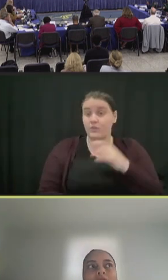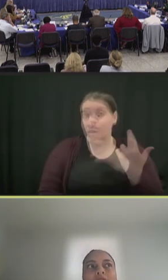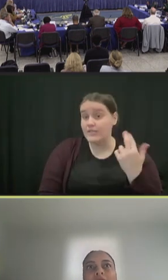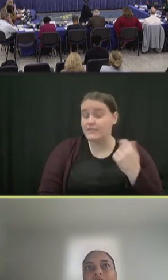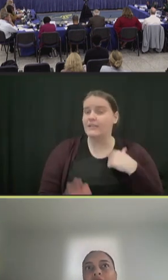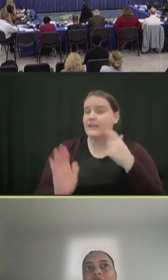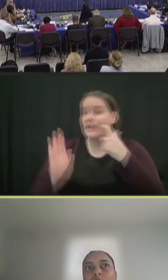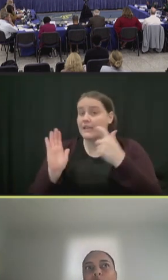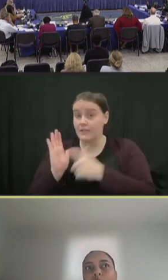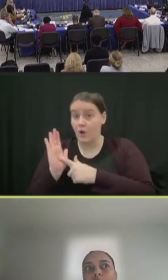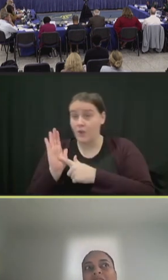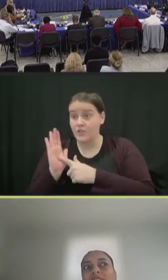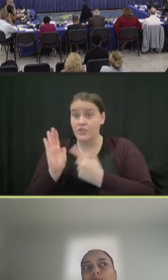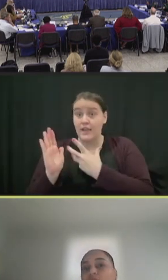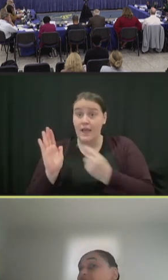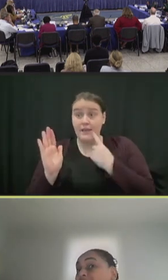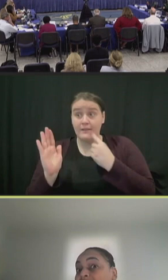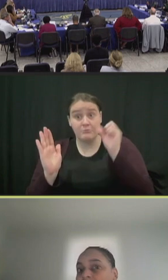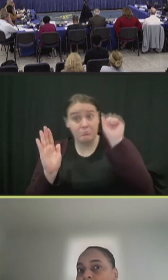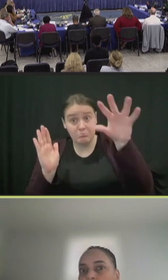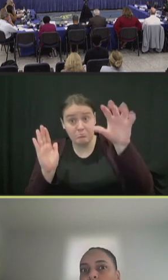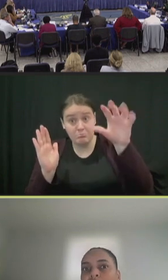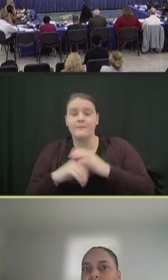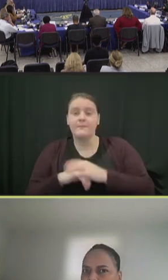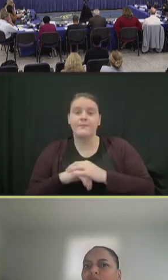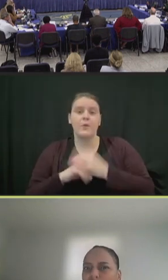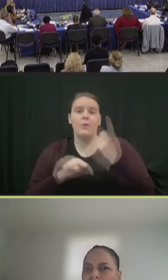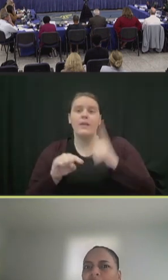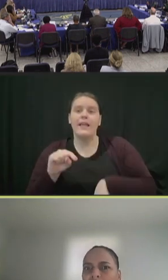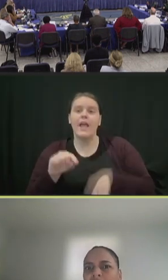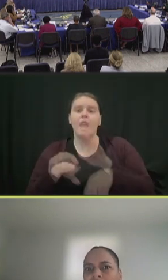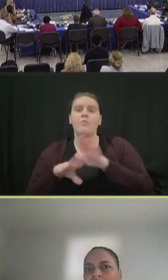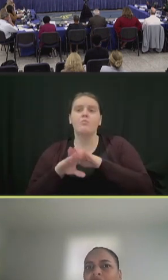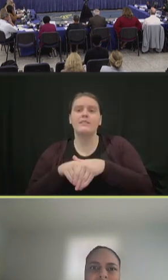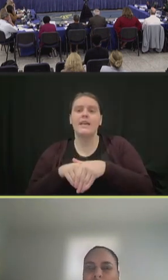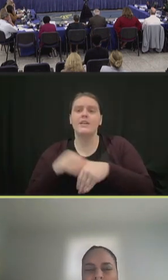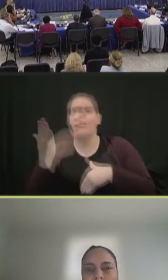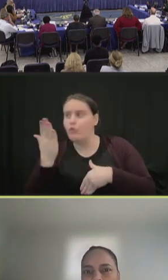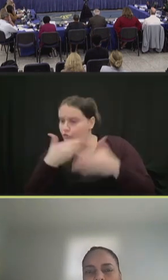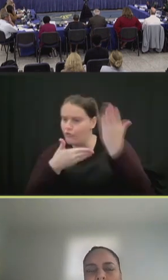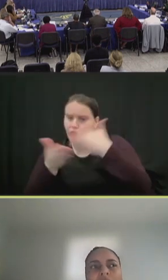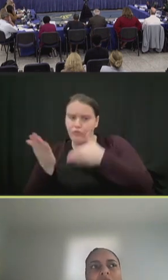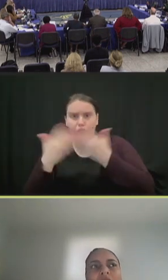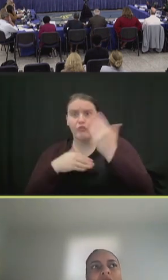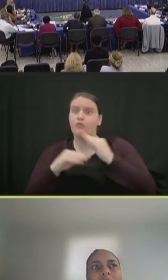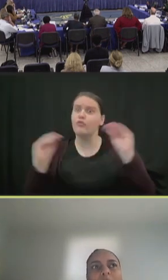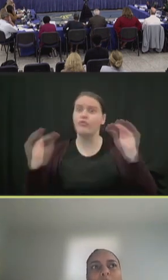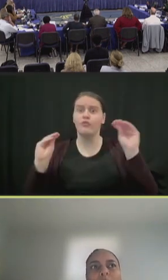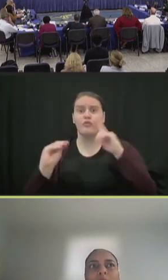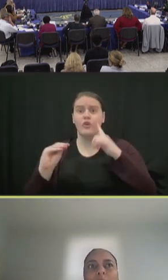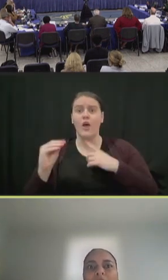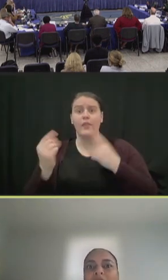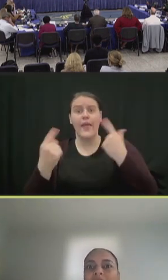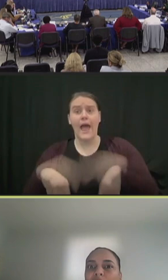because we can't pretend that they don't exist, right? They do come up. But making